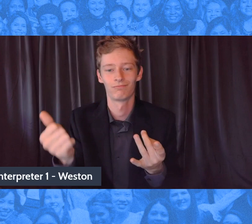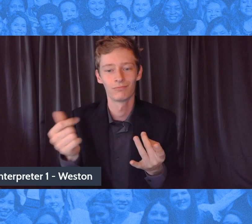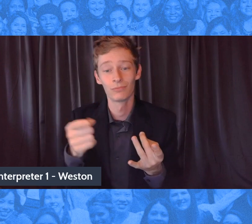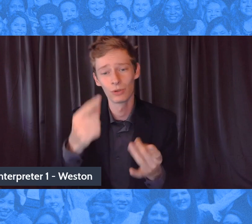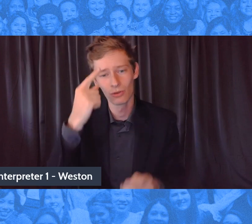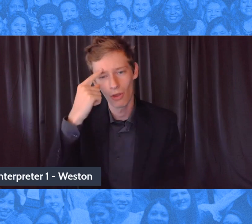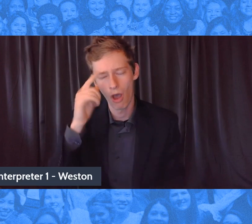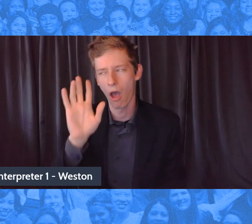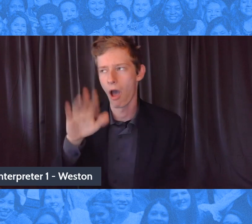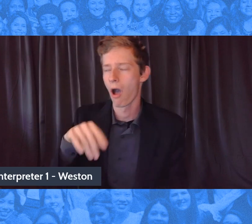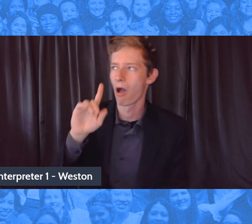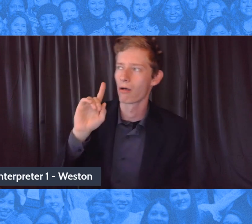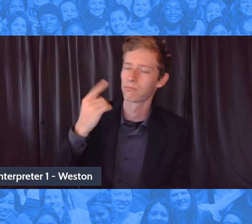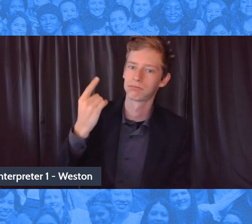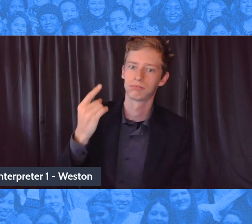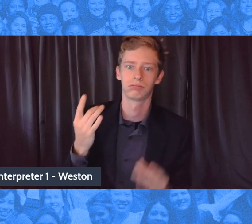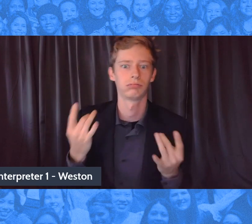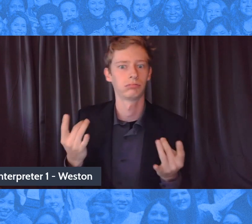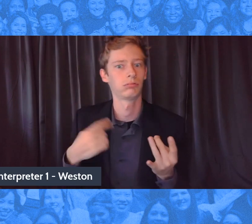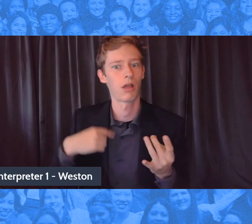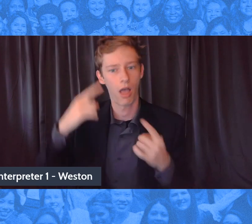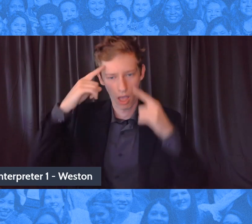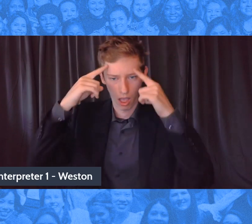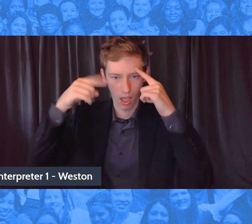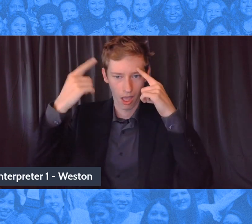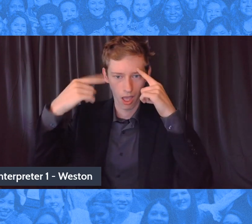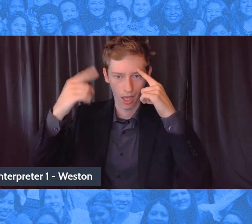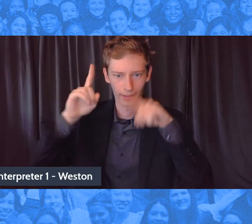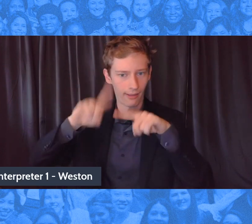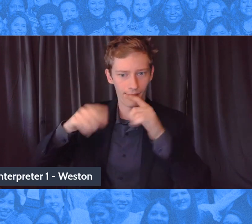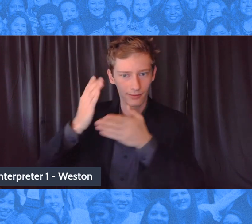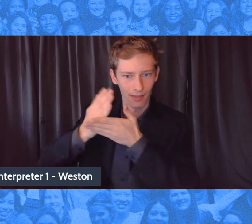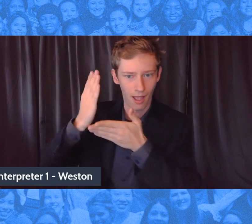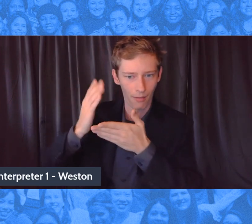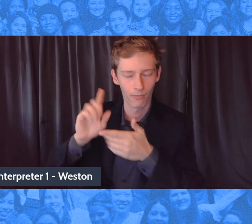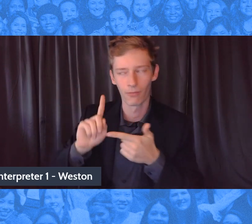I can't turn off my thoughts or I don't know if I'm doing it right.